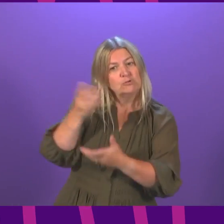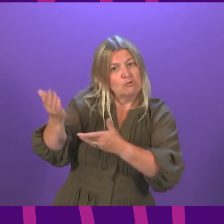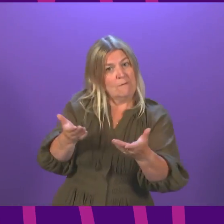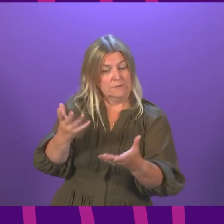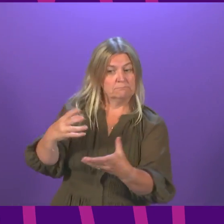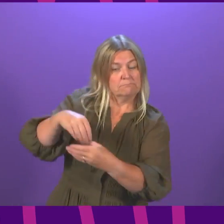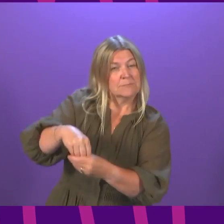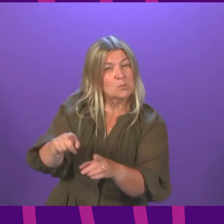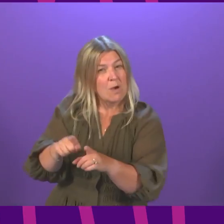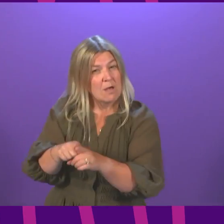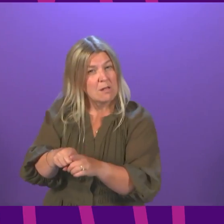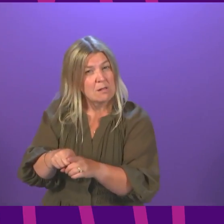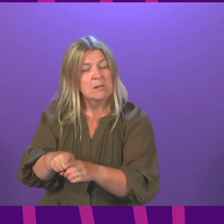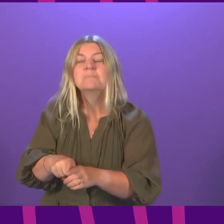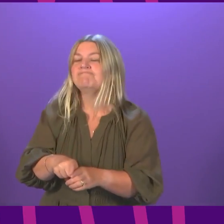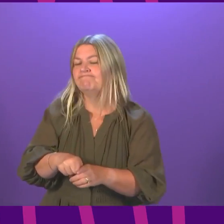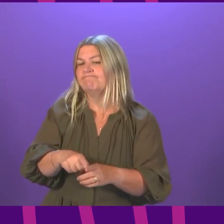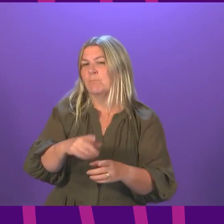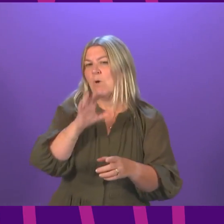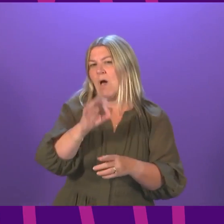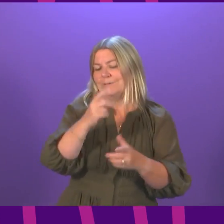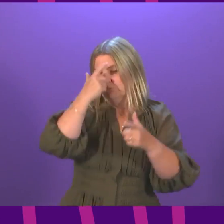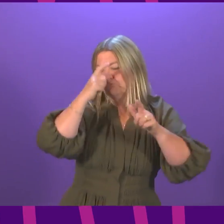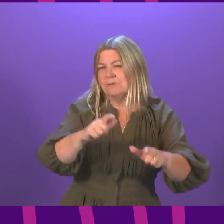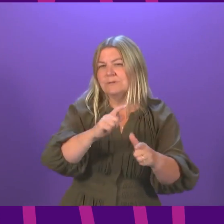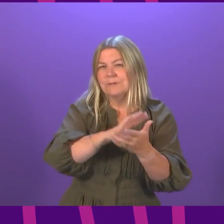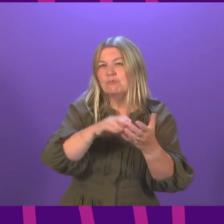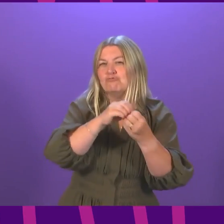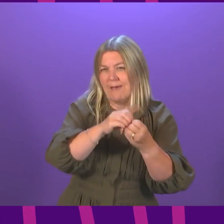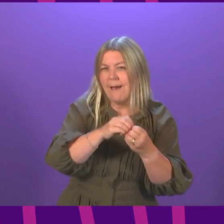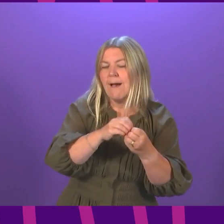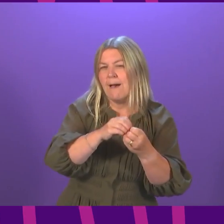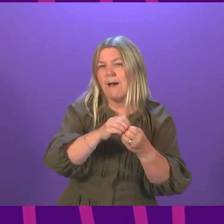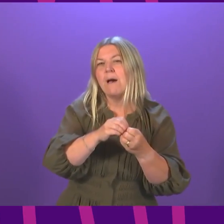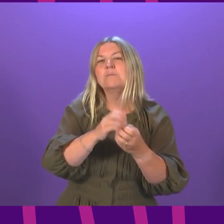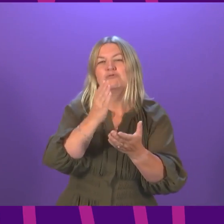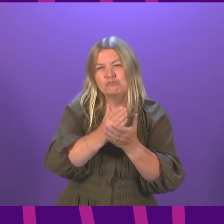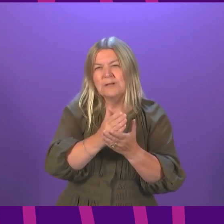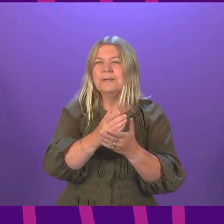we are asking whether residential rehabilitation should be commissioned on a national basis.